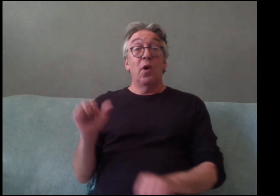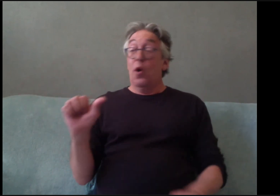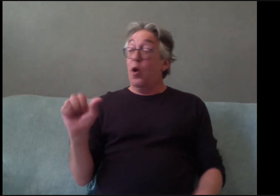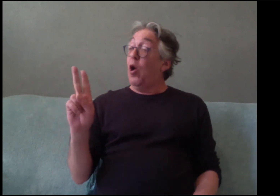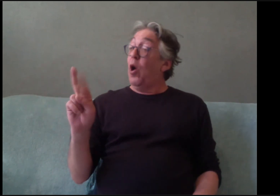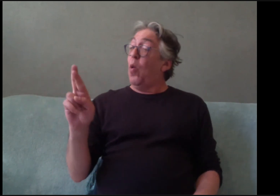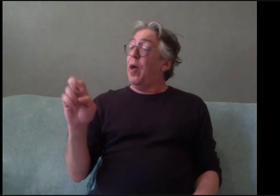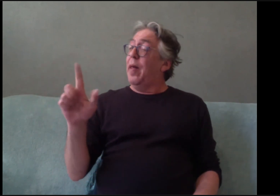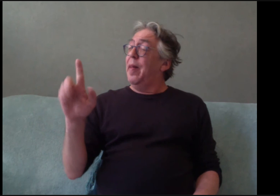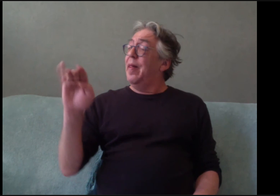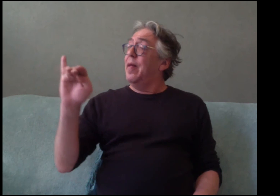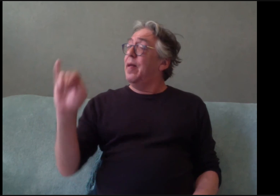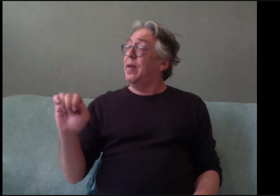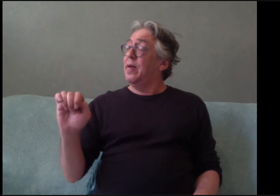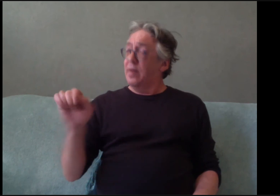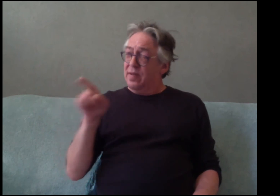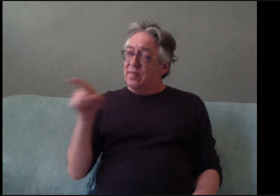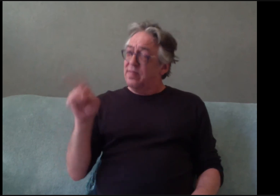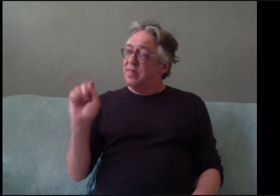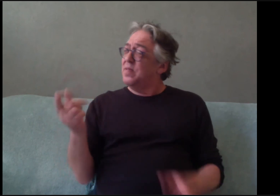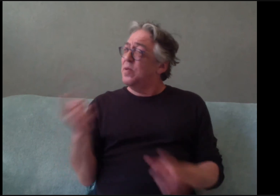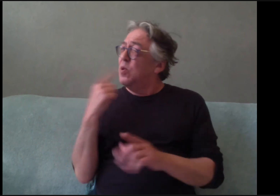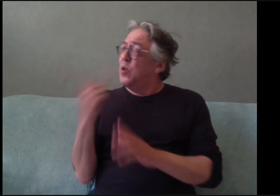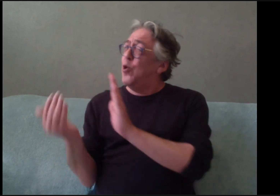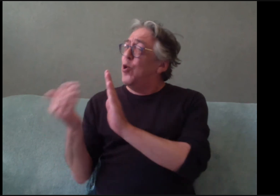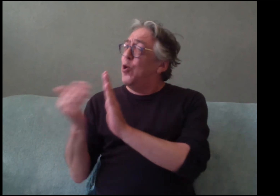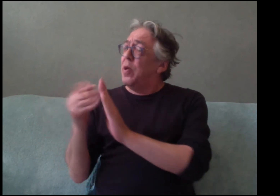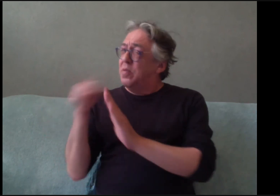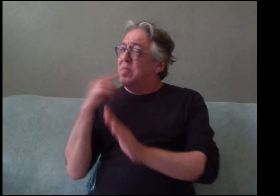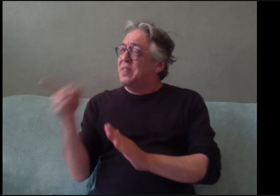about the special hours many shops for autistic people